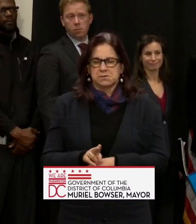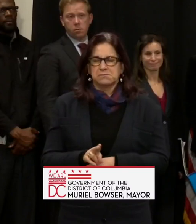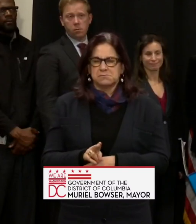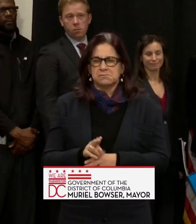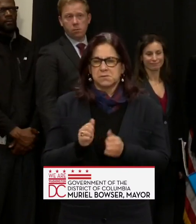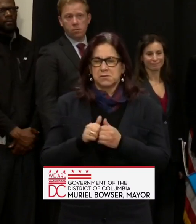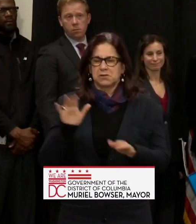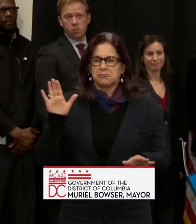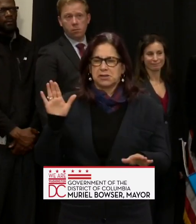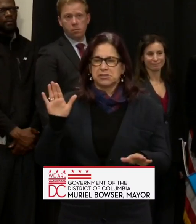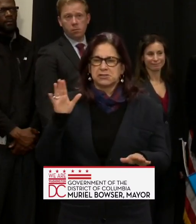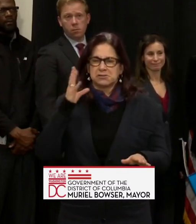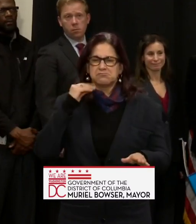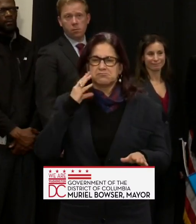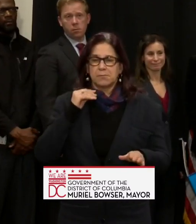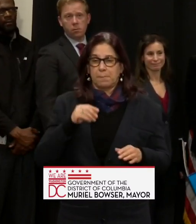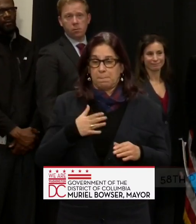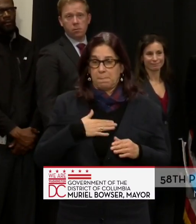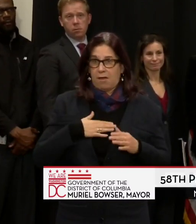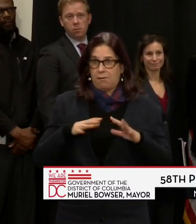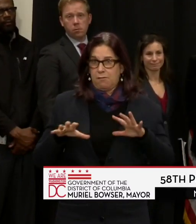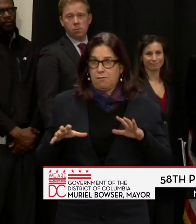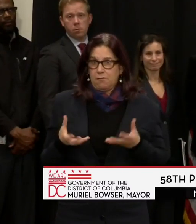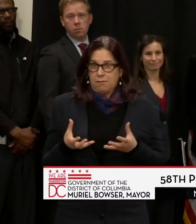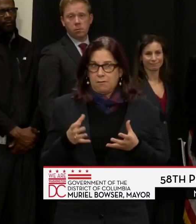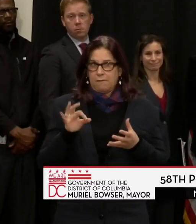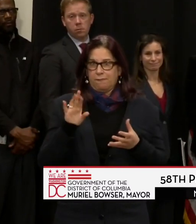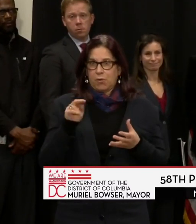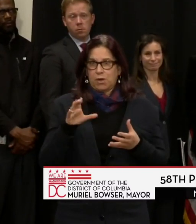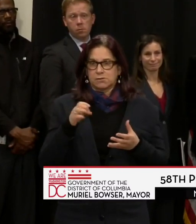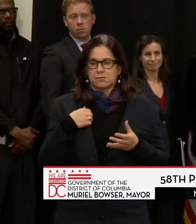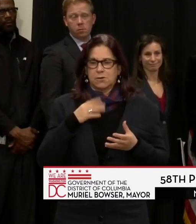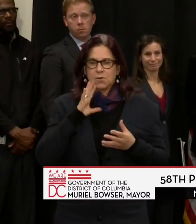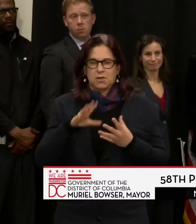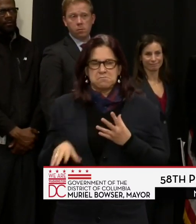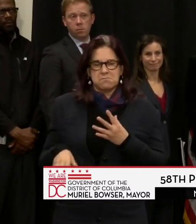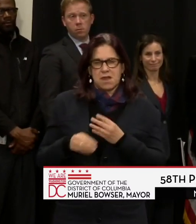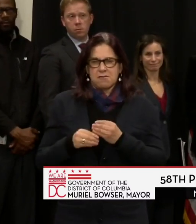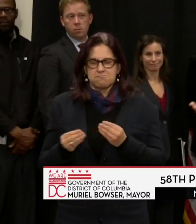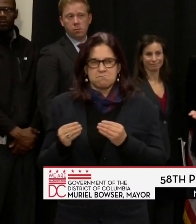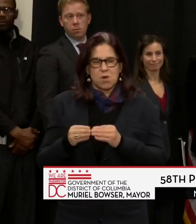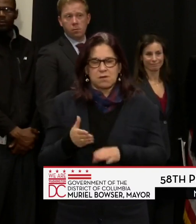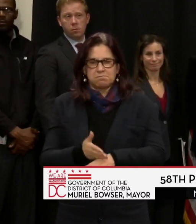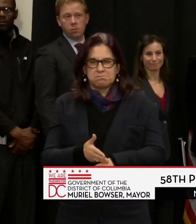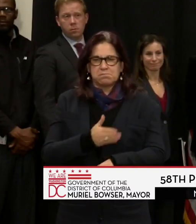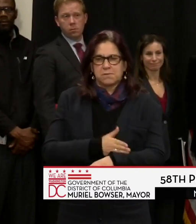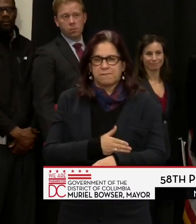INAUGURATIONS, WILL BE AUGMENTED BY NATIONAL POLICE COMING FROM